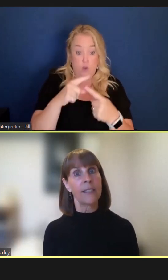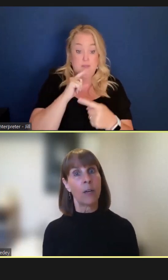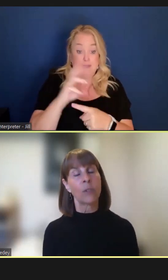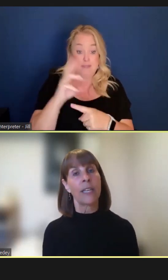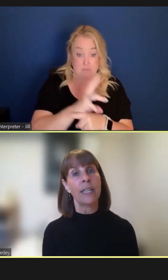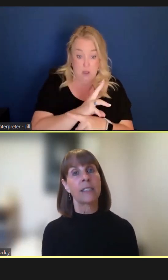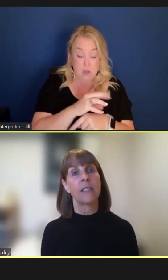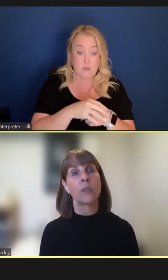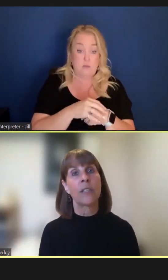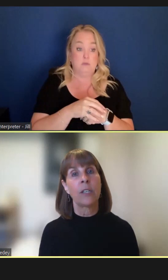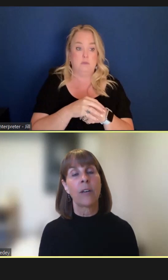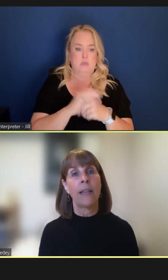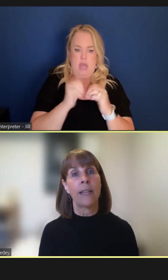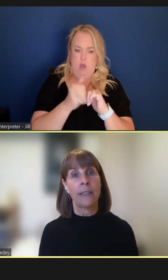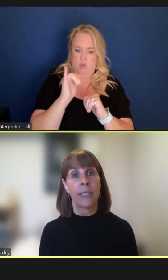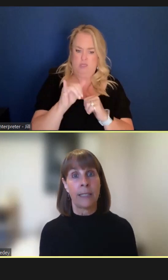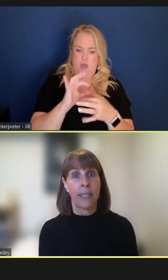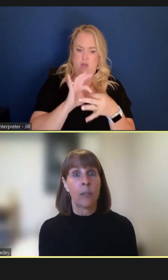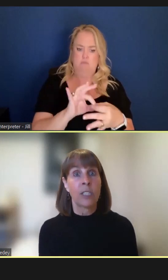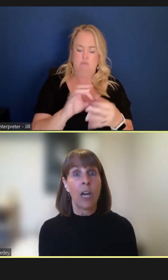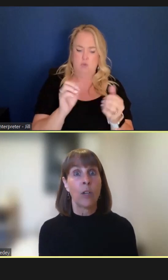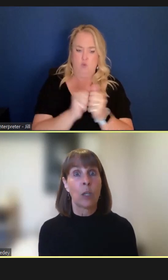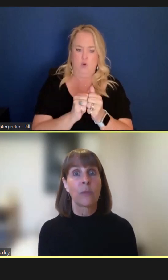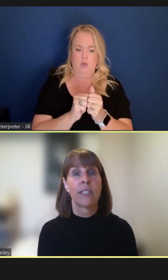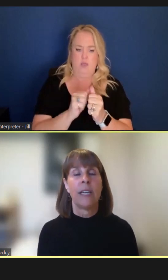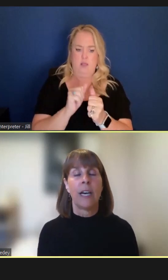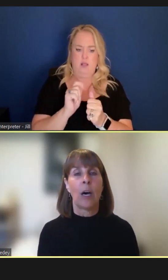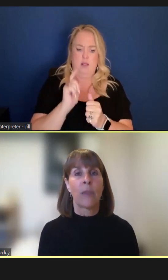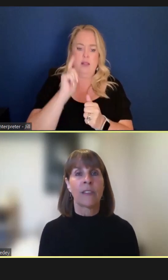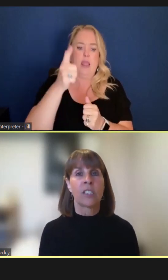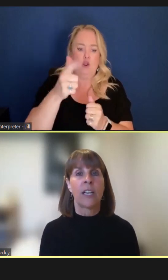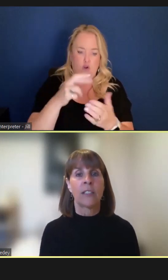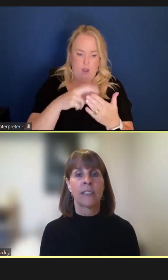that relate to those later language outcomes um that the child is